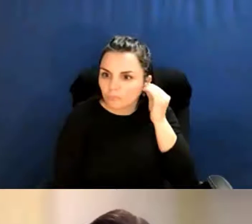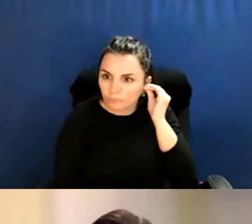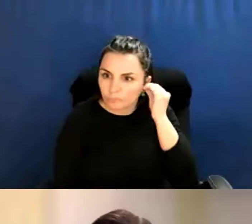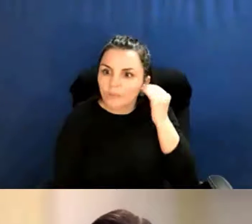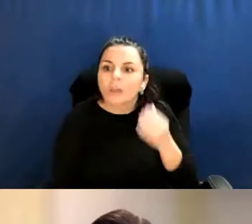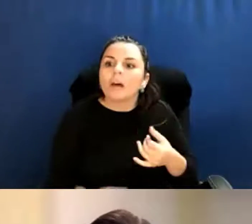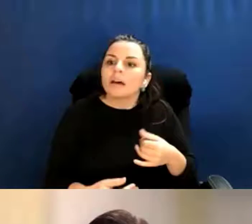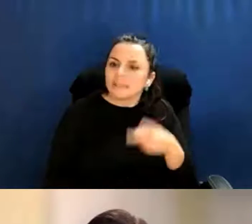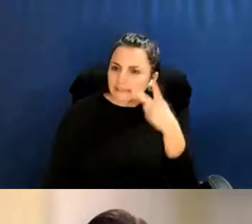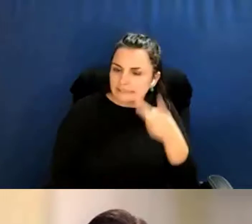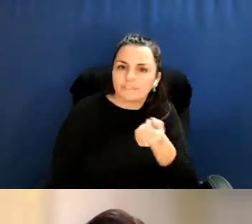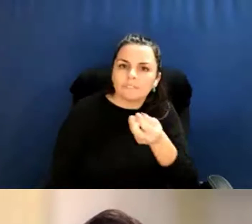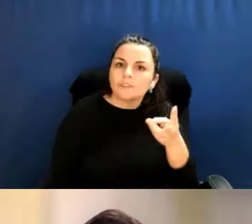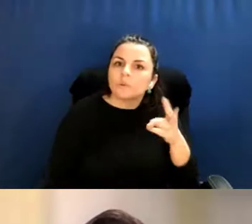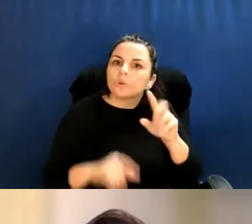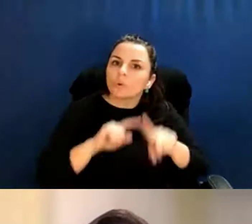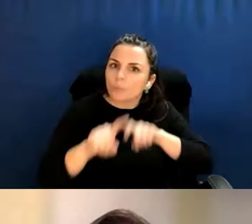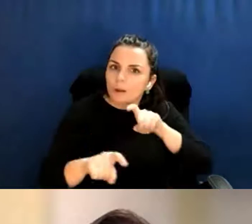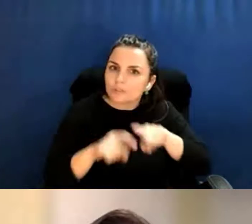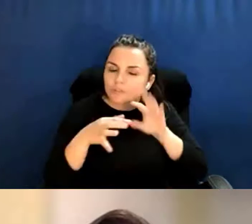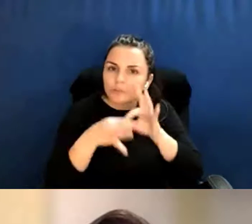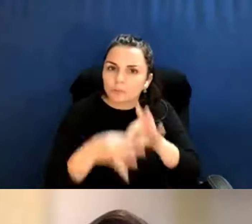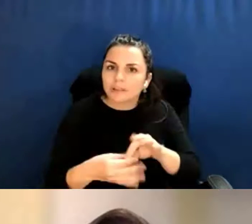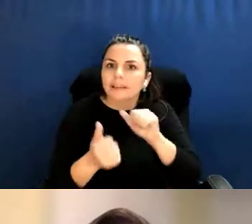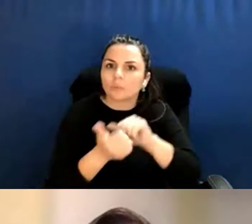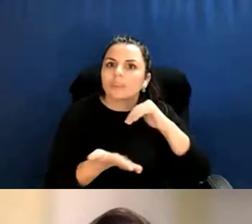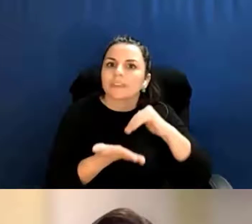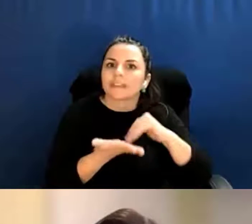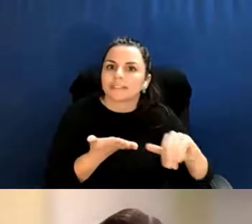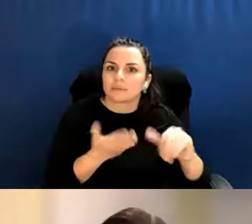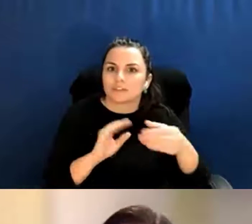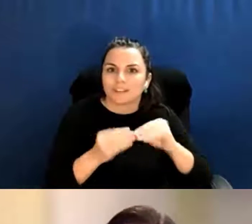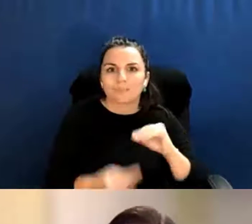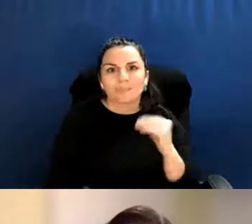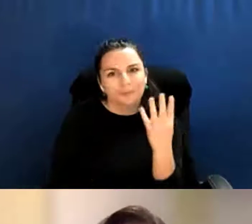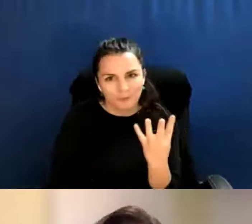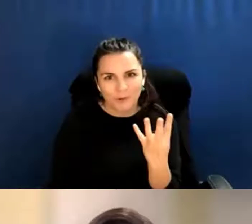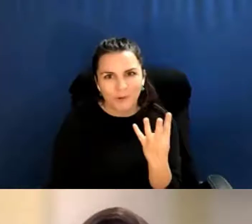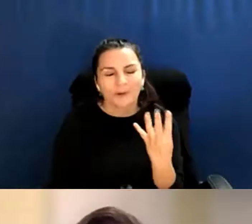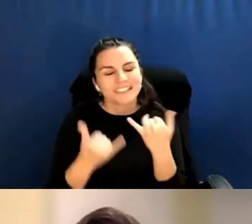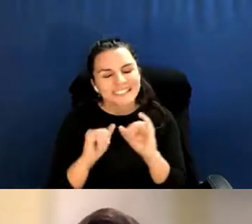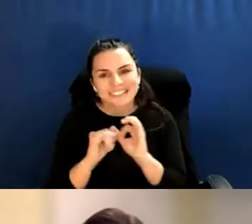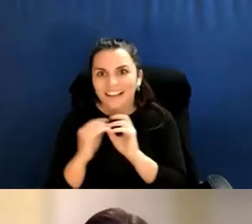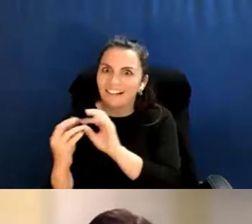about exemption four, so here's another one.